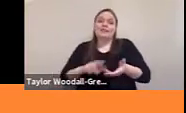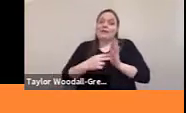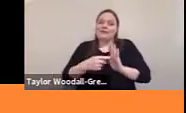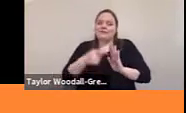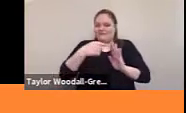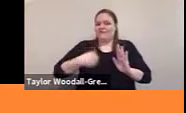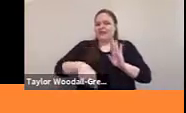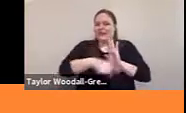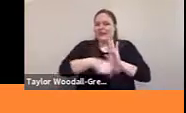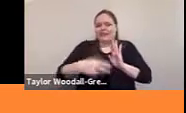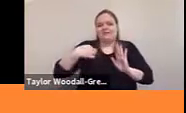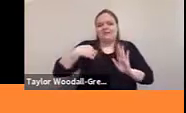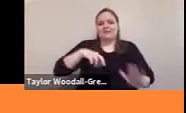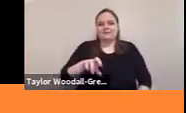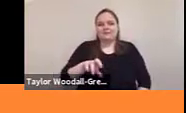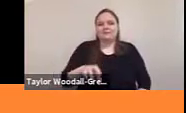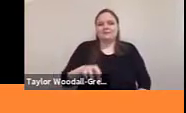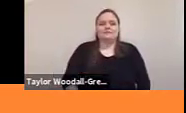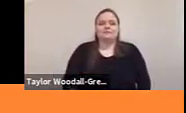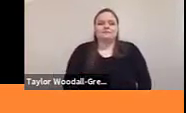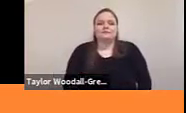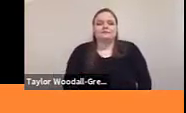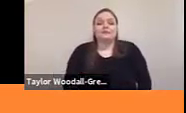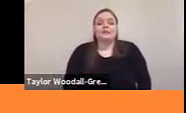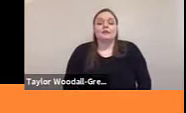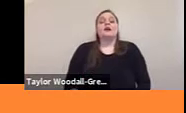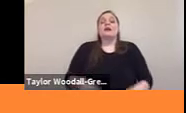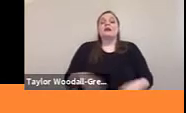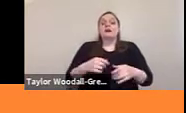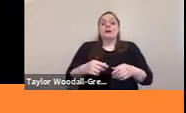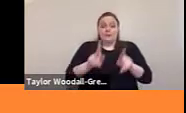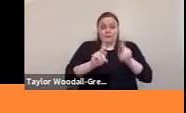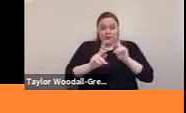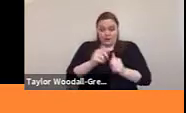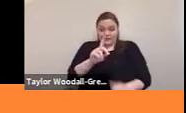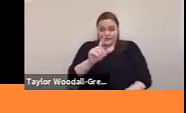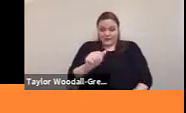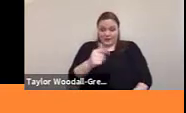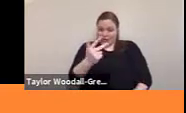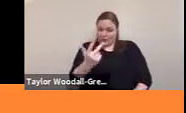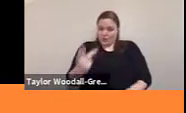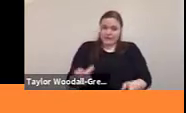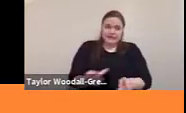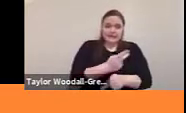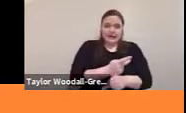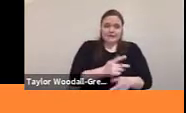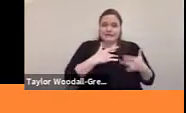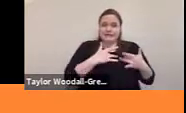Not only that, but people with a disability are three times as likely to avoid that business and twice as likely to dissuade